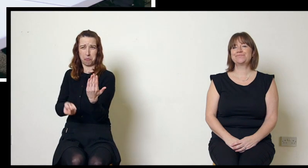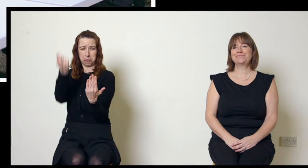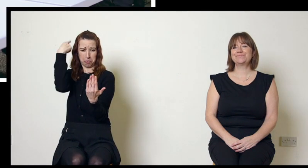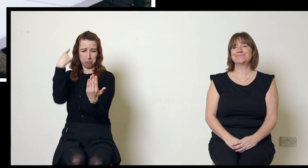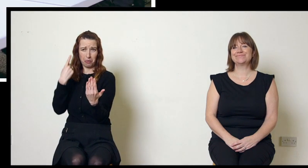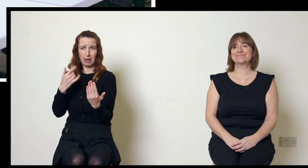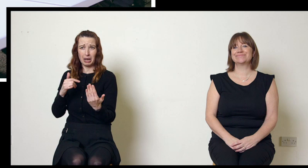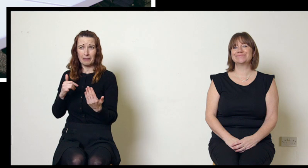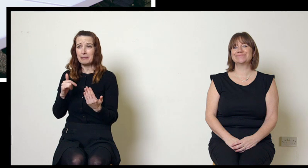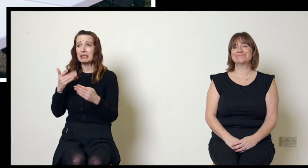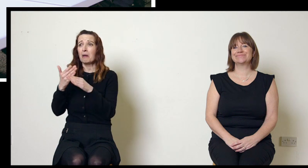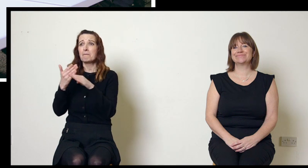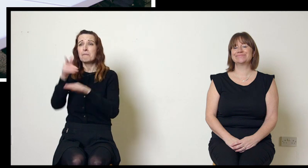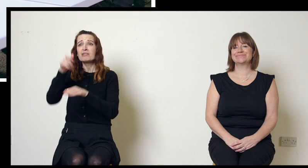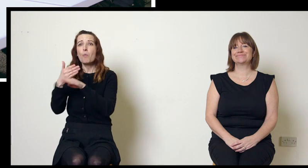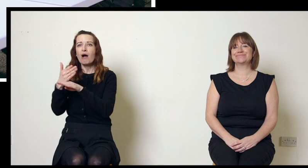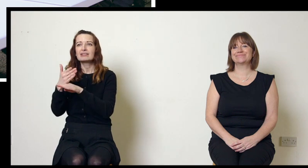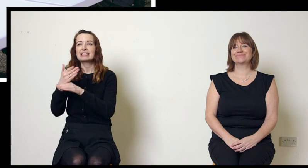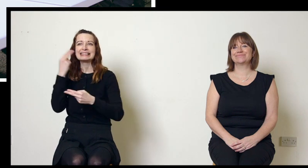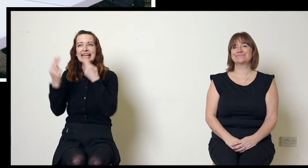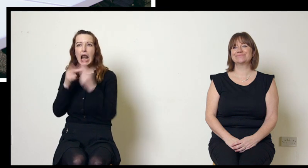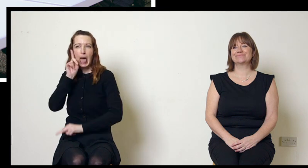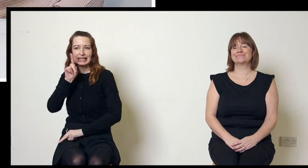Works as a dinner lady or whatever, I'm not putting that down, but they would just be like